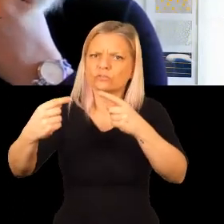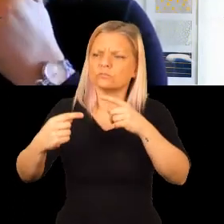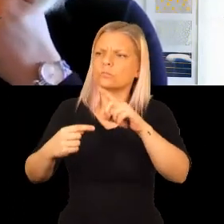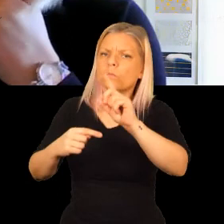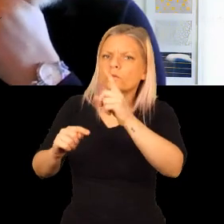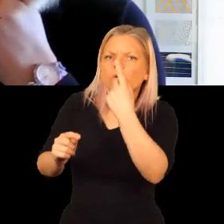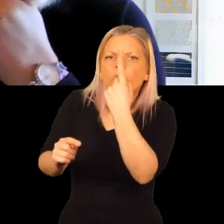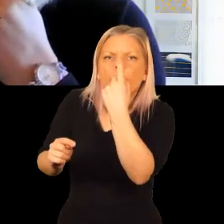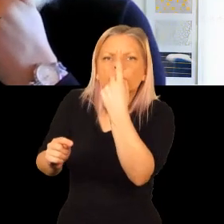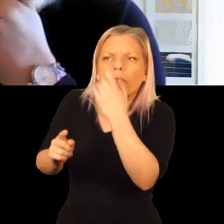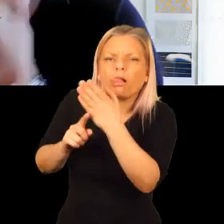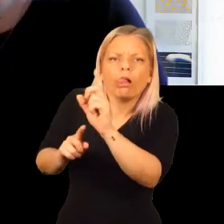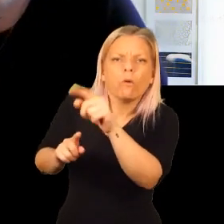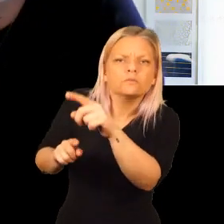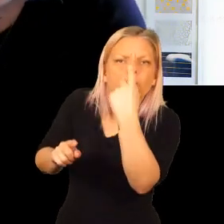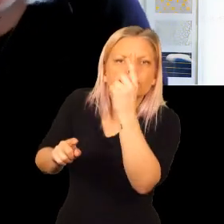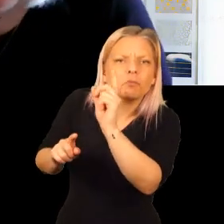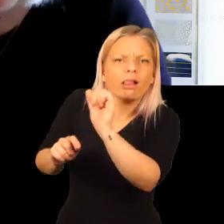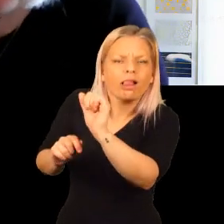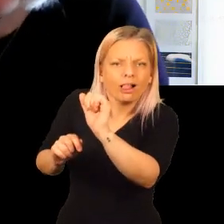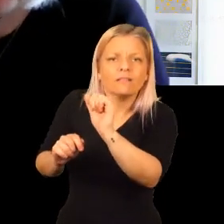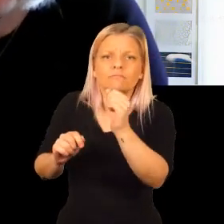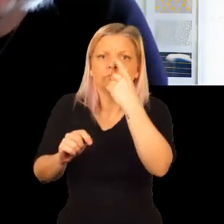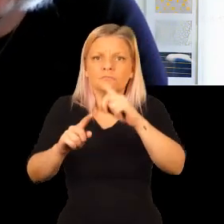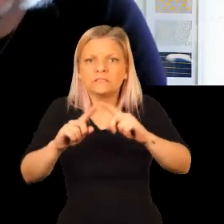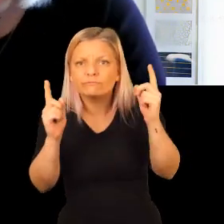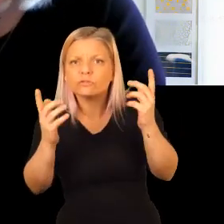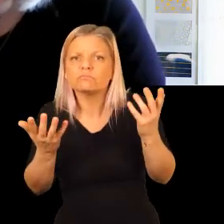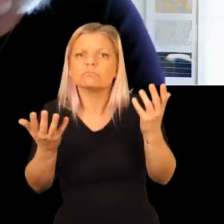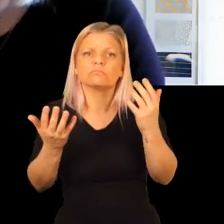being differently sometimes we need to challenge it to and start to go what's possible what could